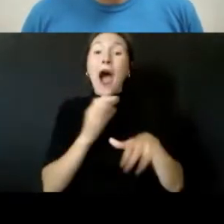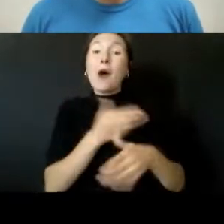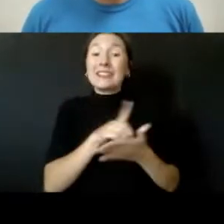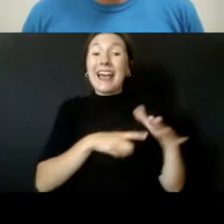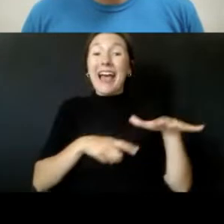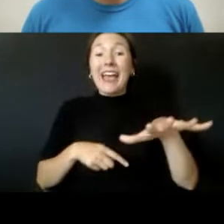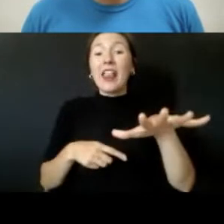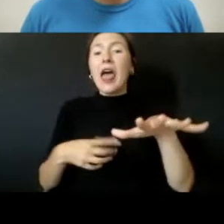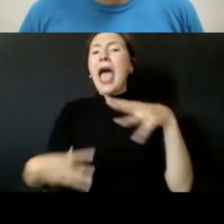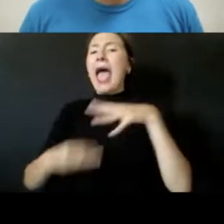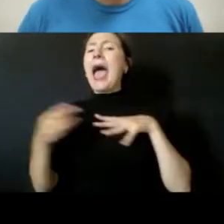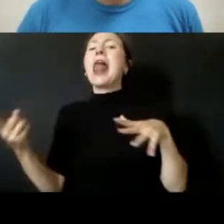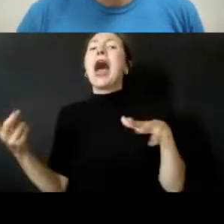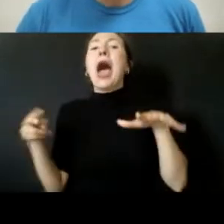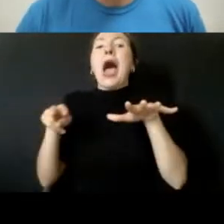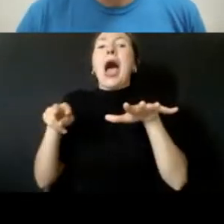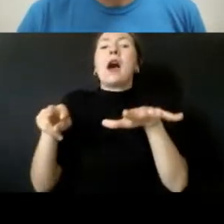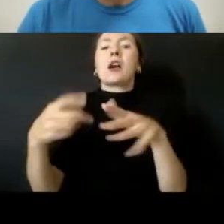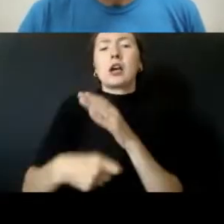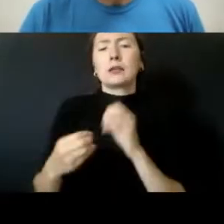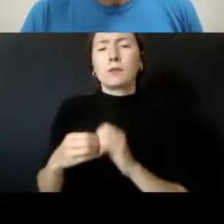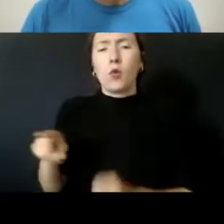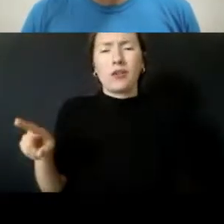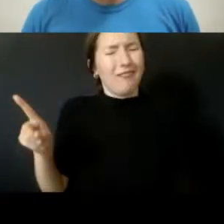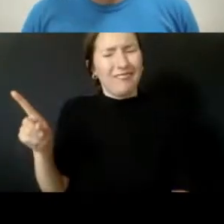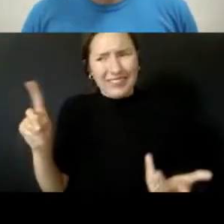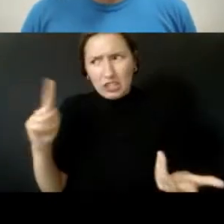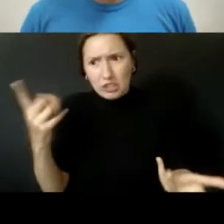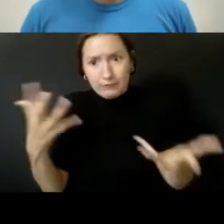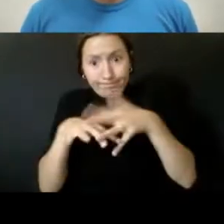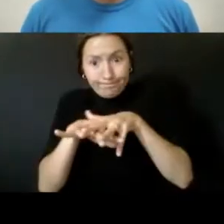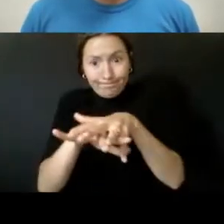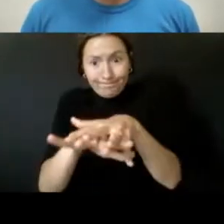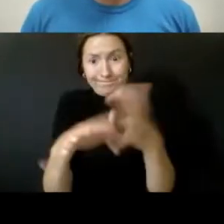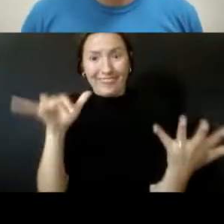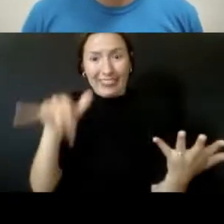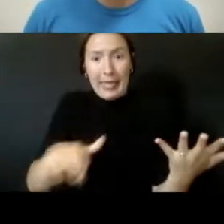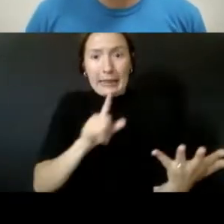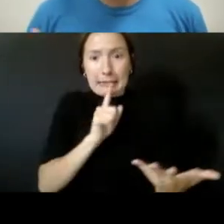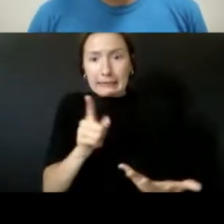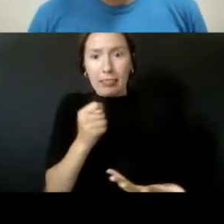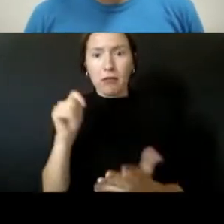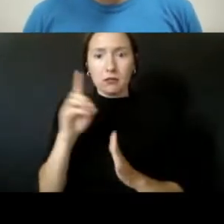not acceptable so then we get into some really positive quotes right so accessibility is solved